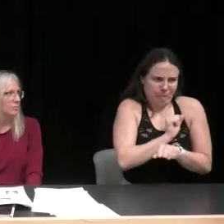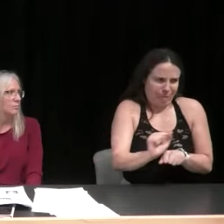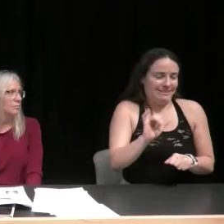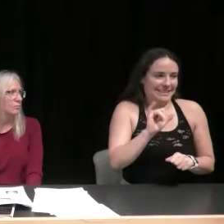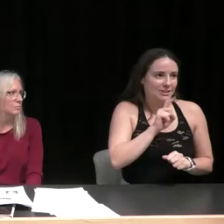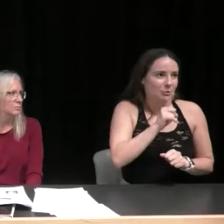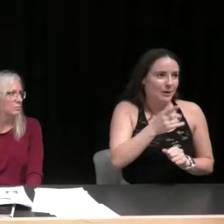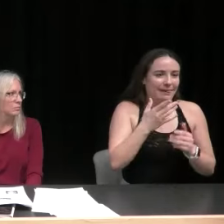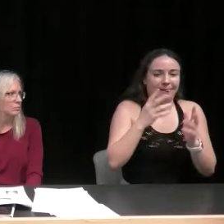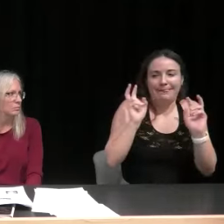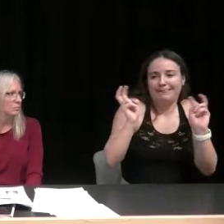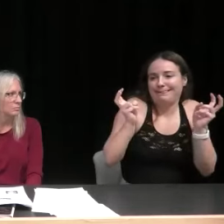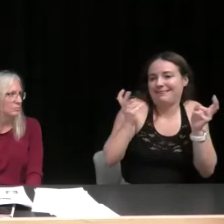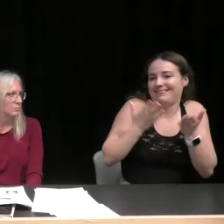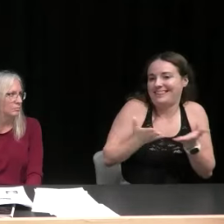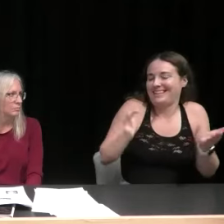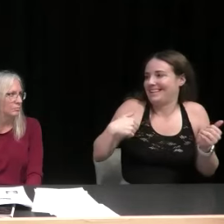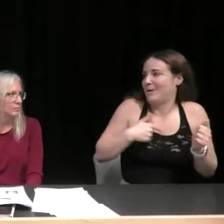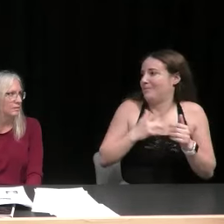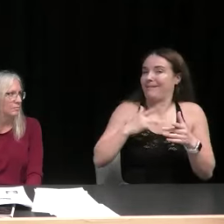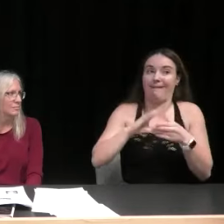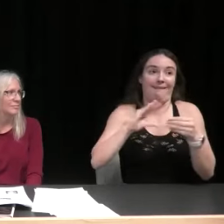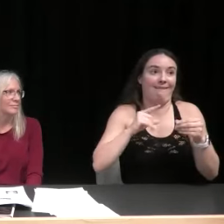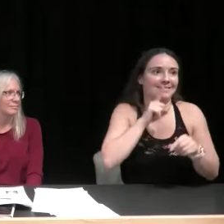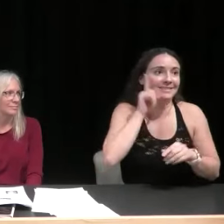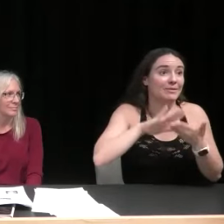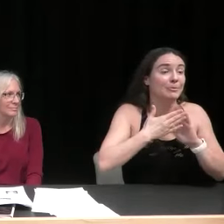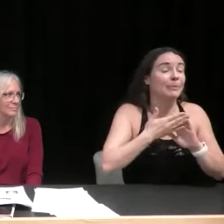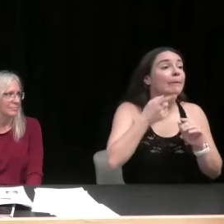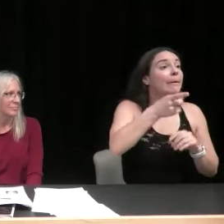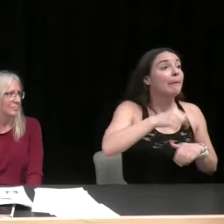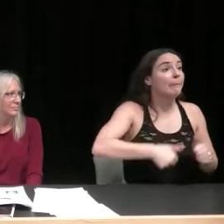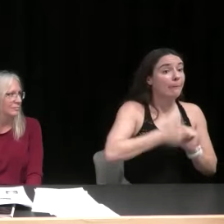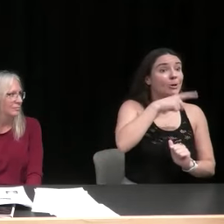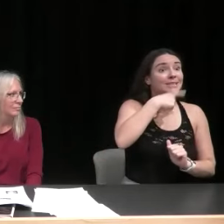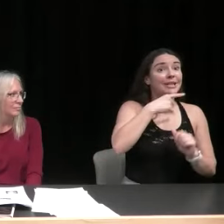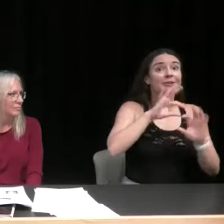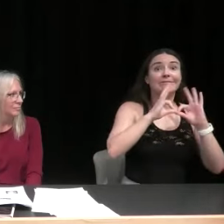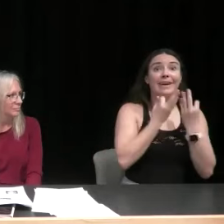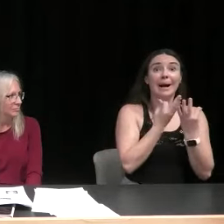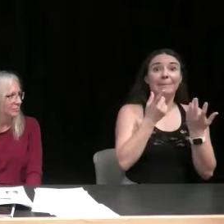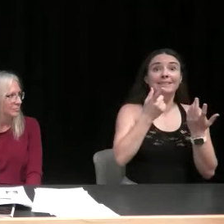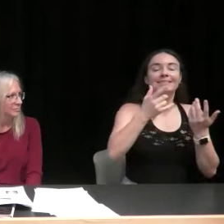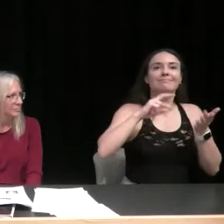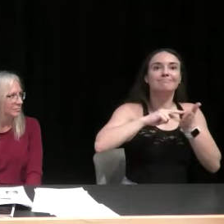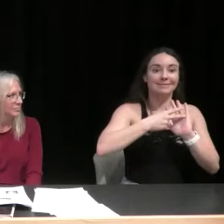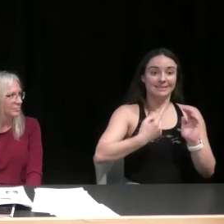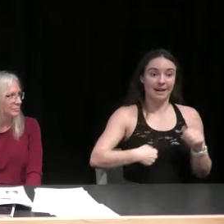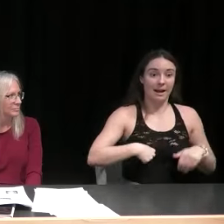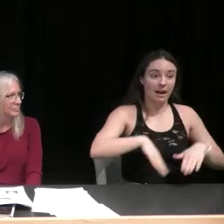called code switching dinner table syndrome is a real thing um that's commonly talked about in the